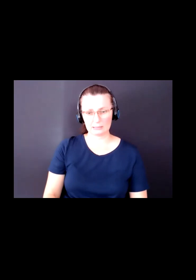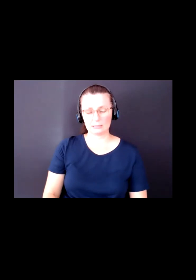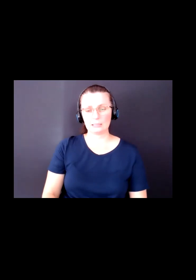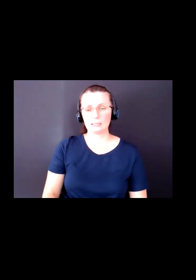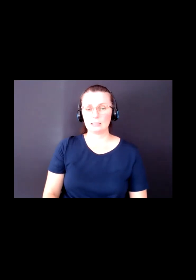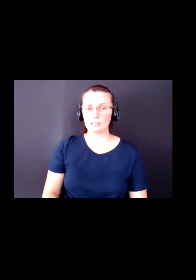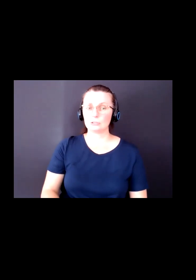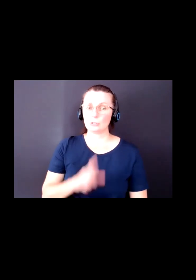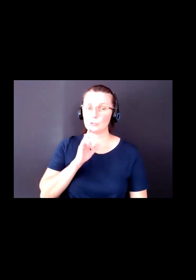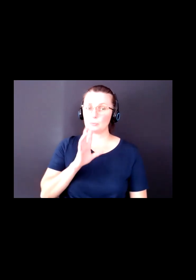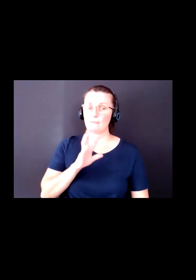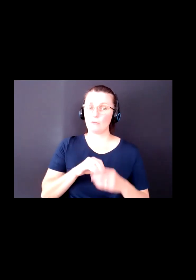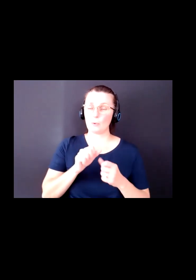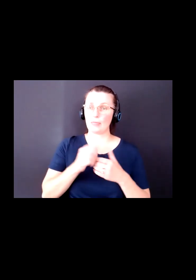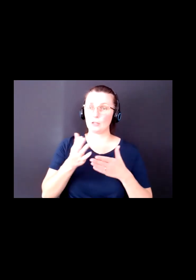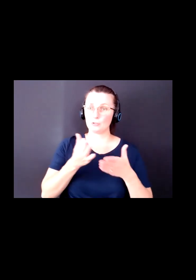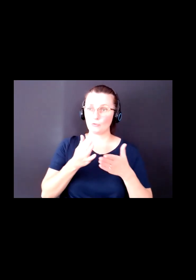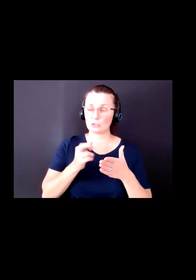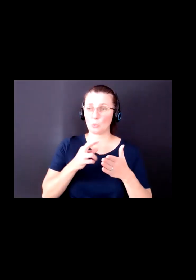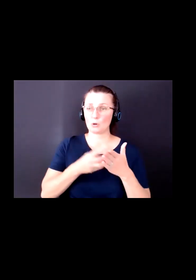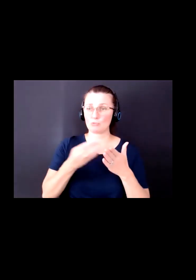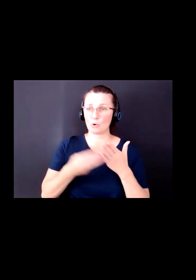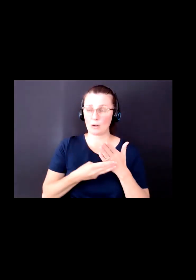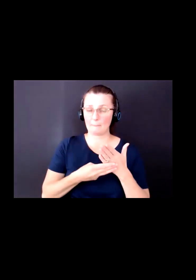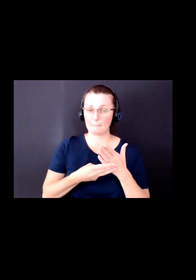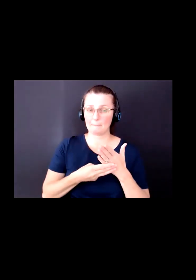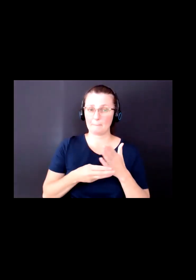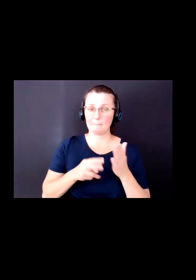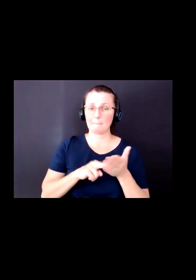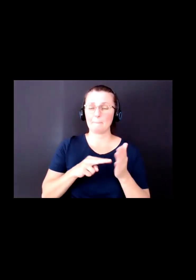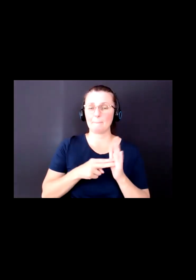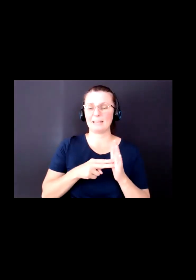kind of service or program, it involves communication. So